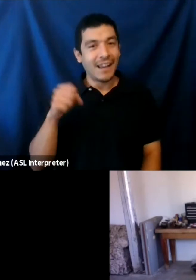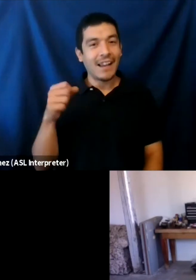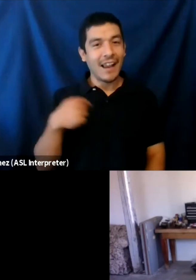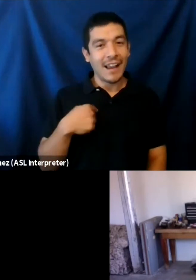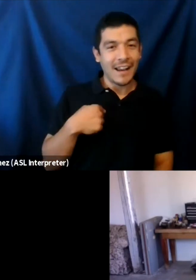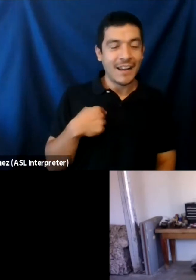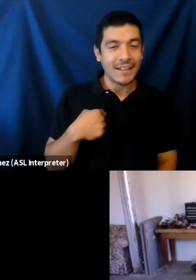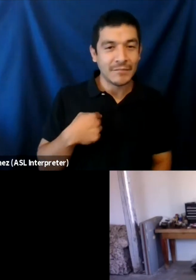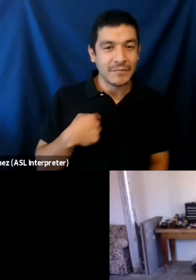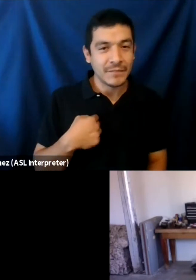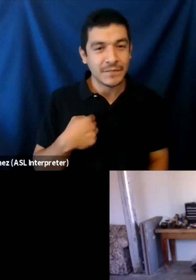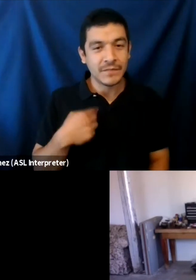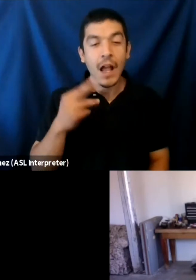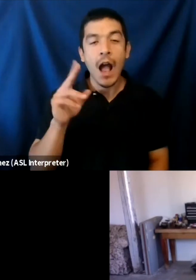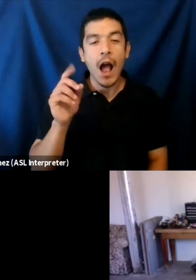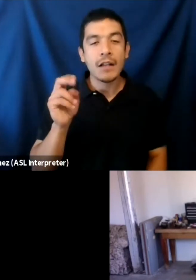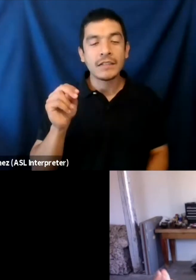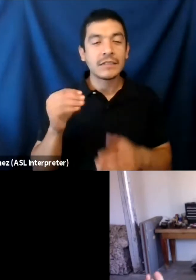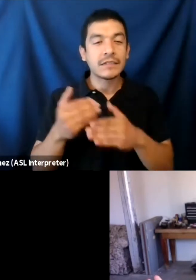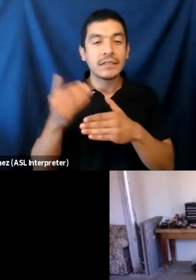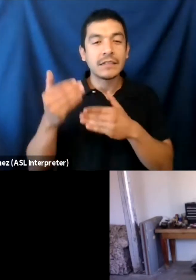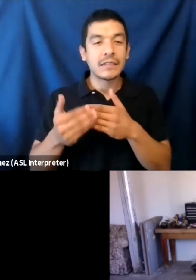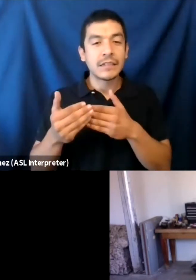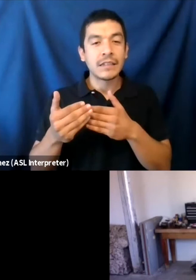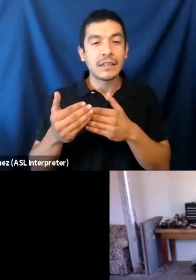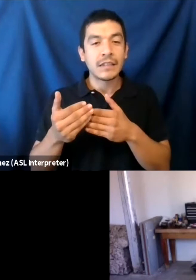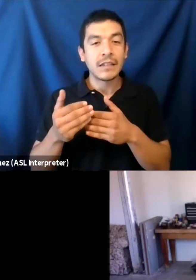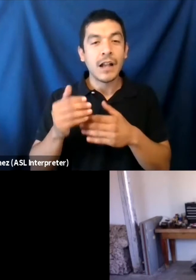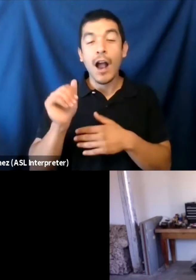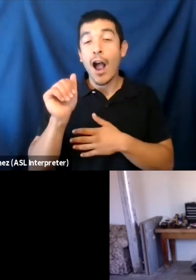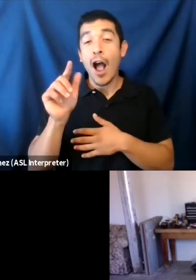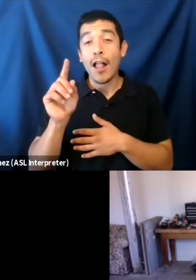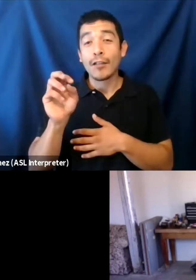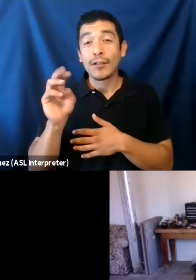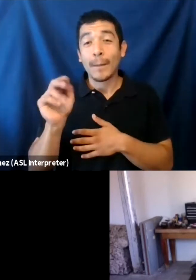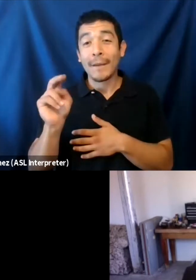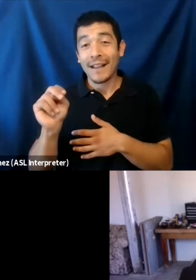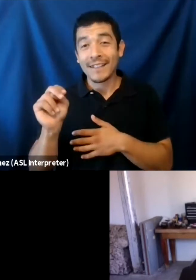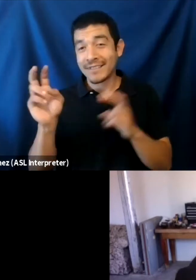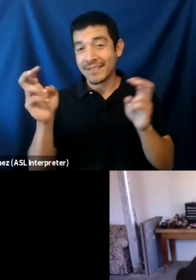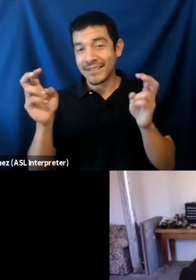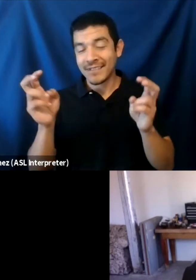I'm Hudson's next fourth ward alderman. (Theo chuckles) So, it's not--